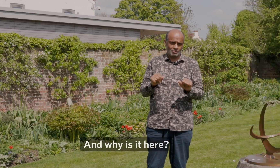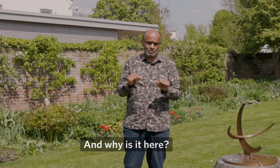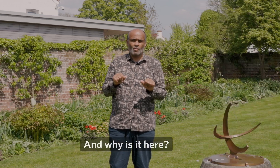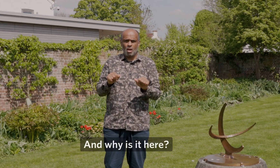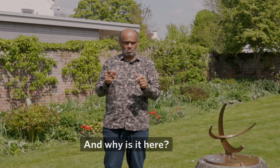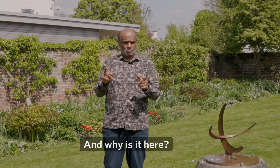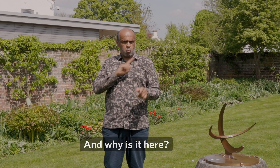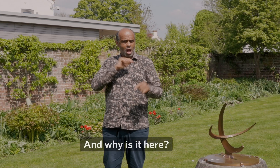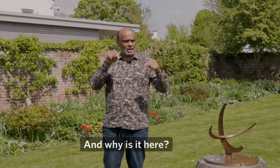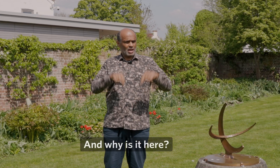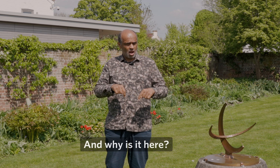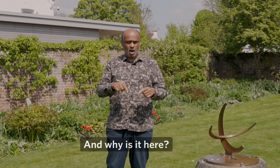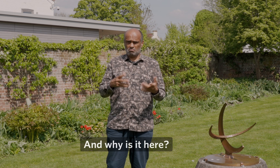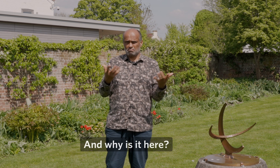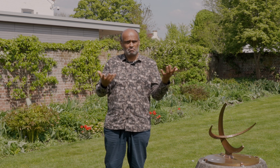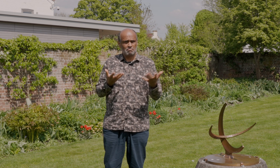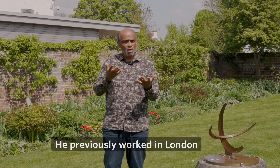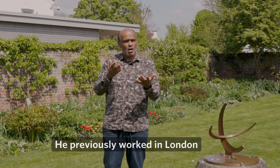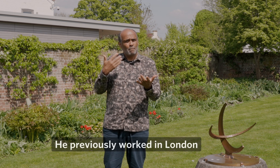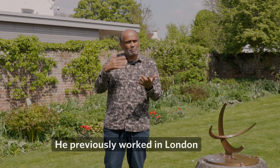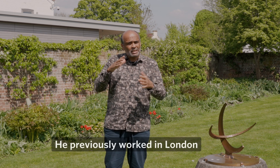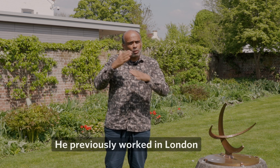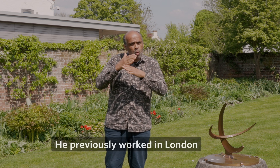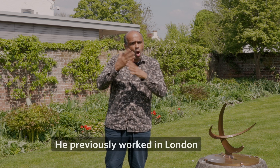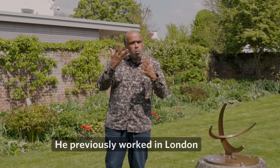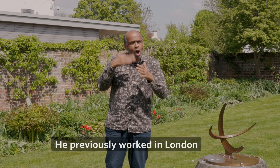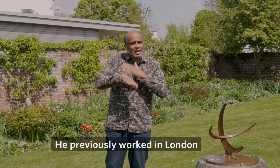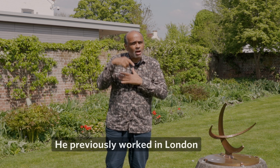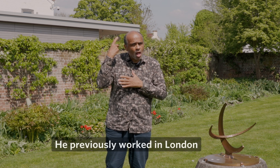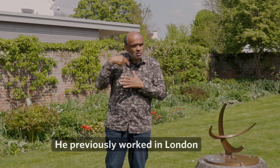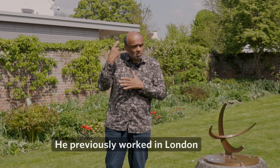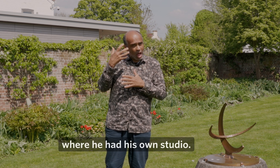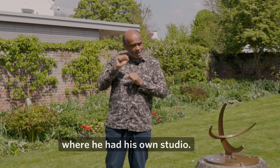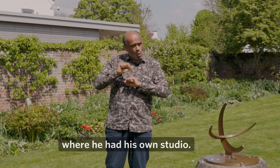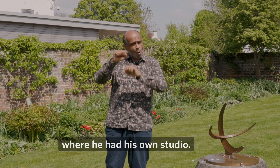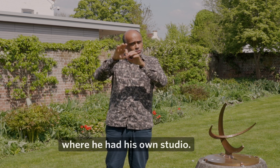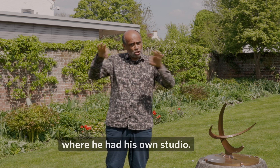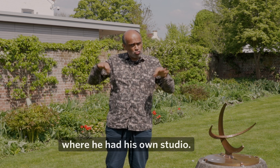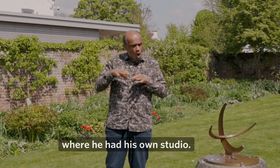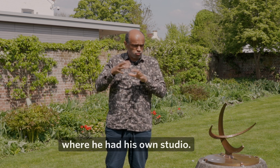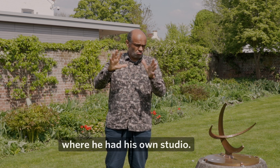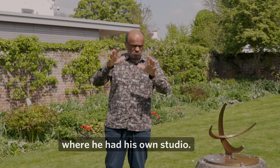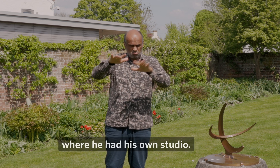And why is it here? He previously worked in London where he had his own studio.